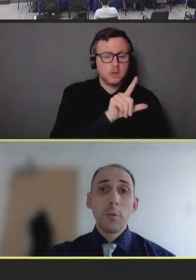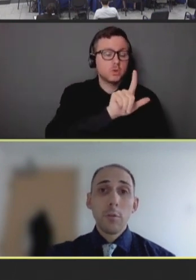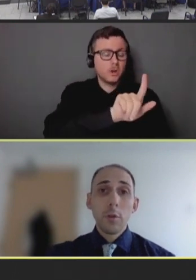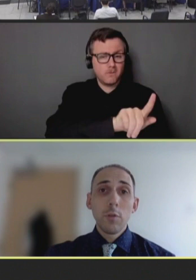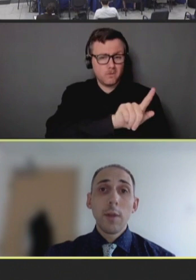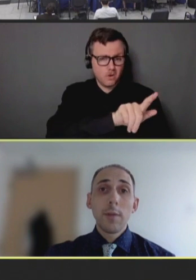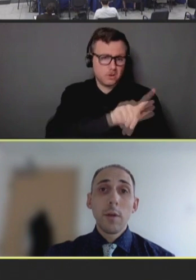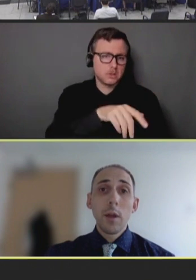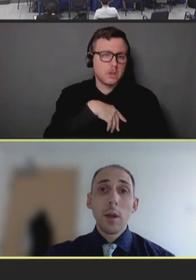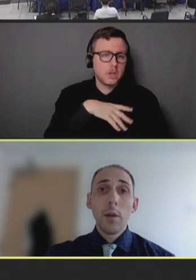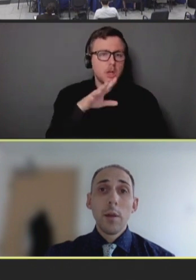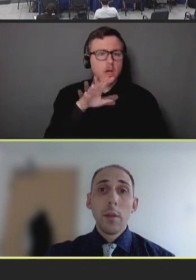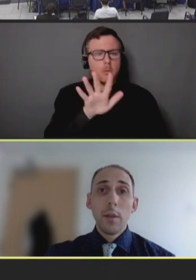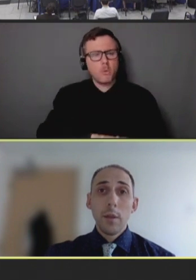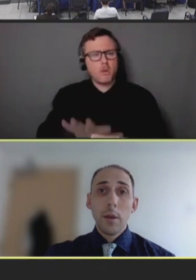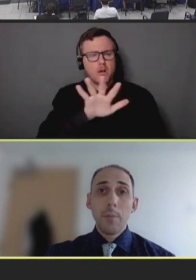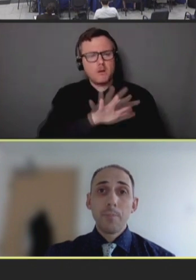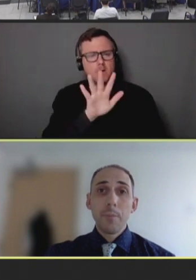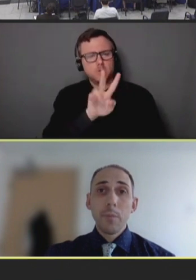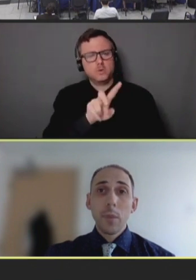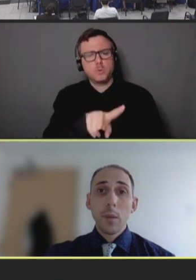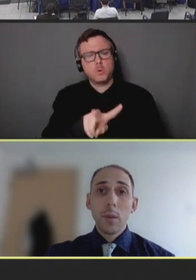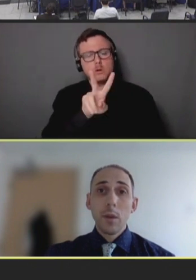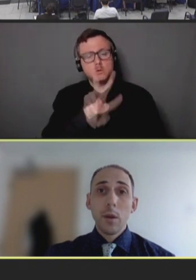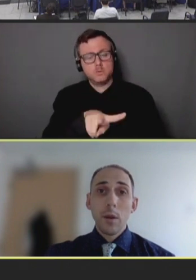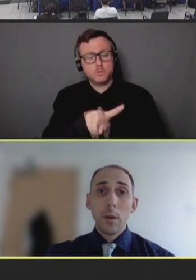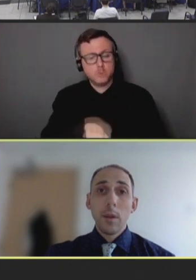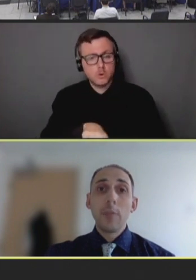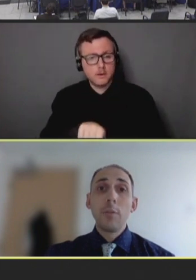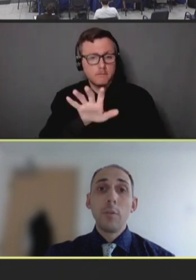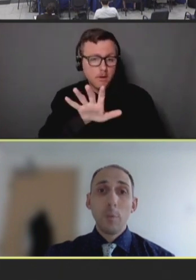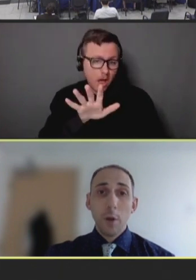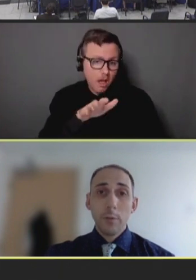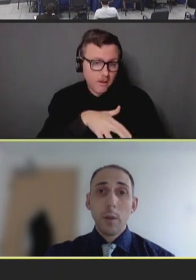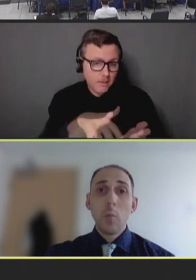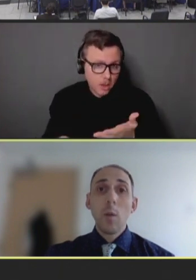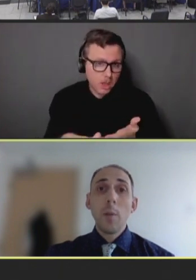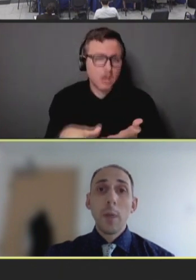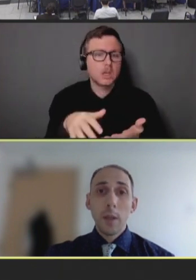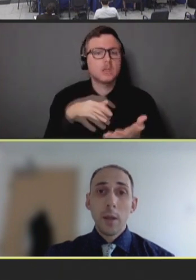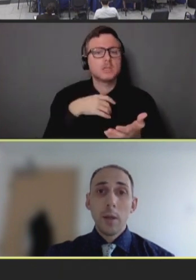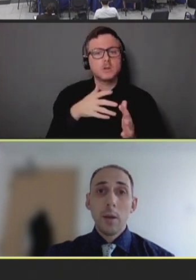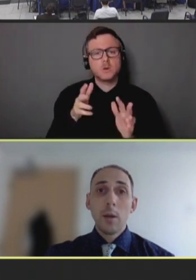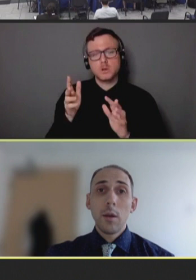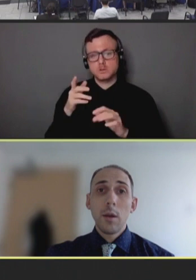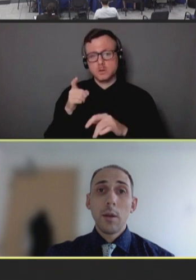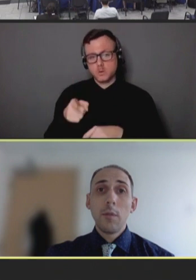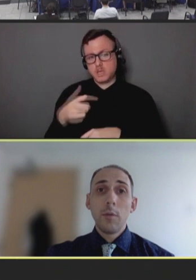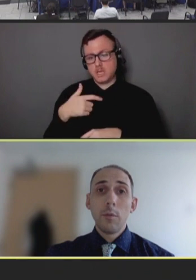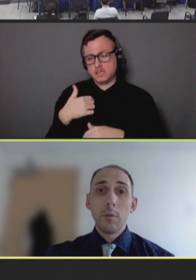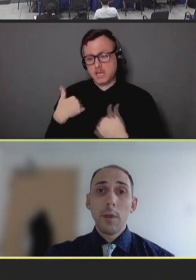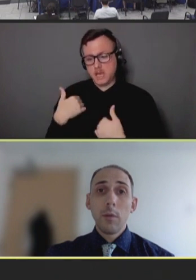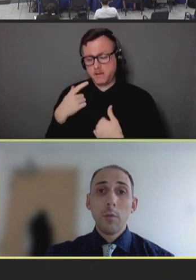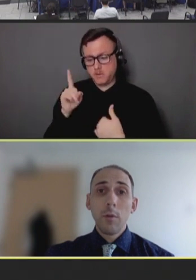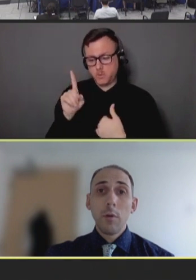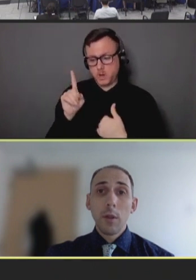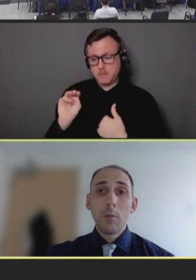Other exclusion criteria led to approximately 1 million individuals evaluated for inclusion